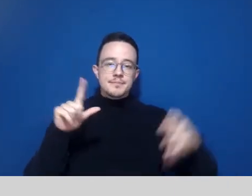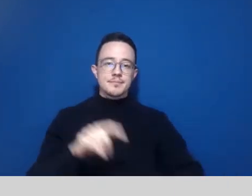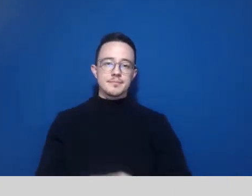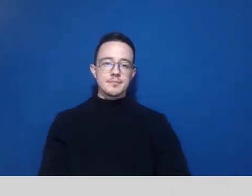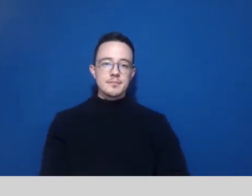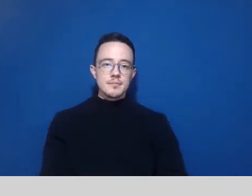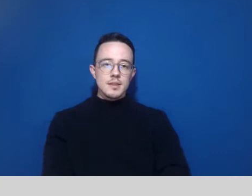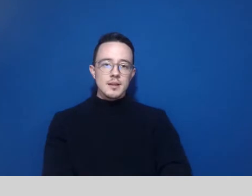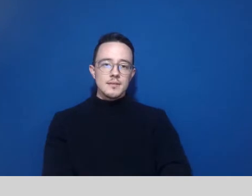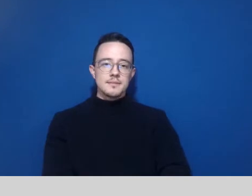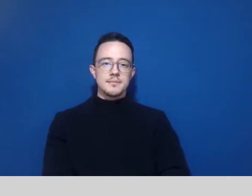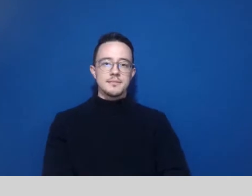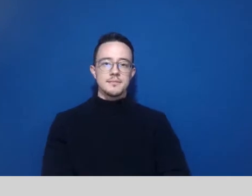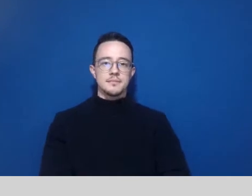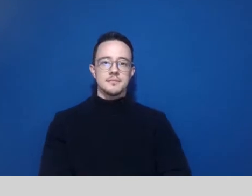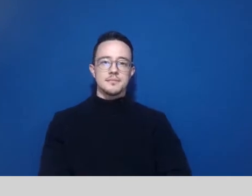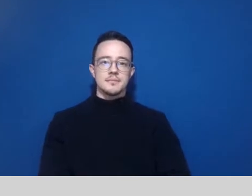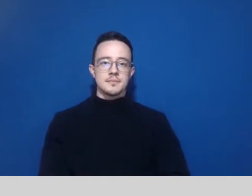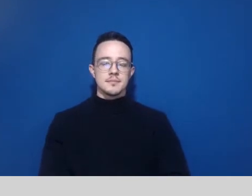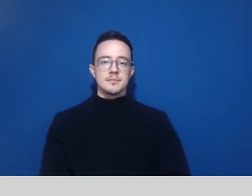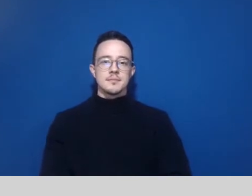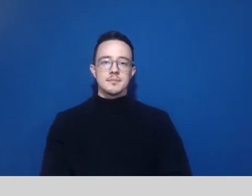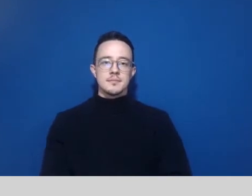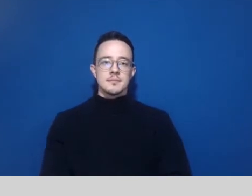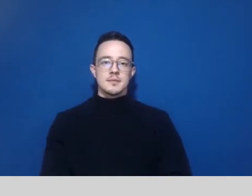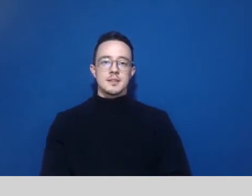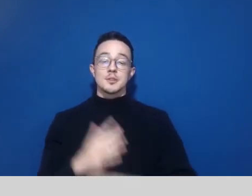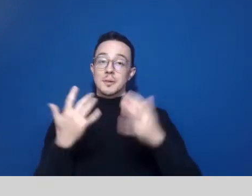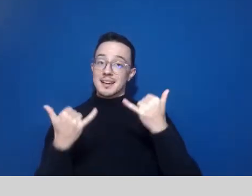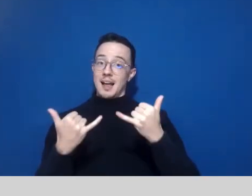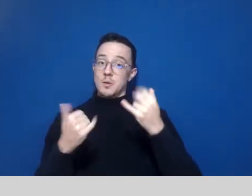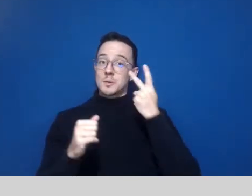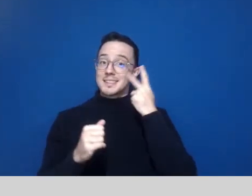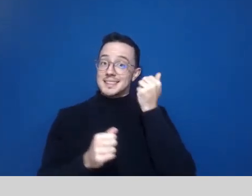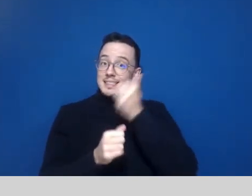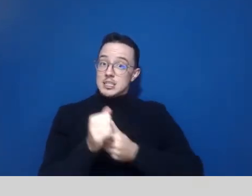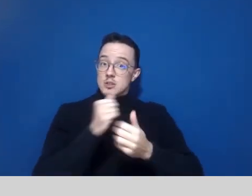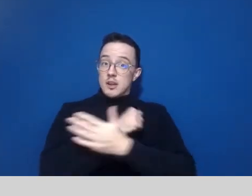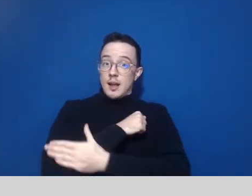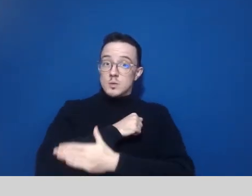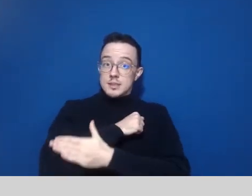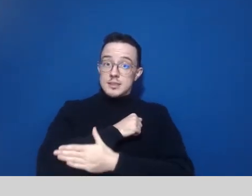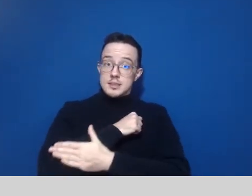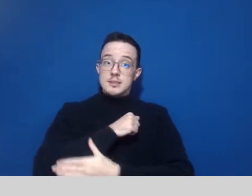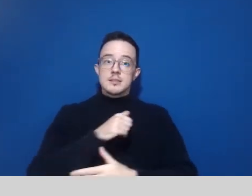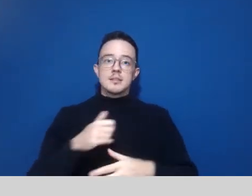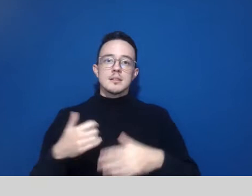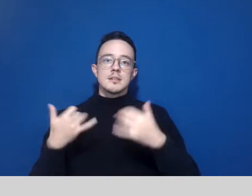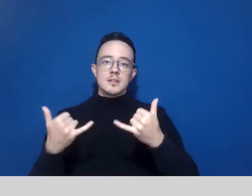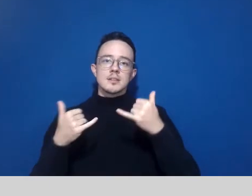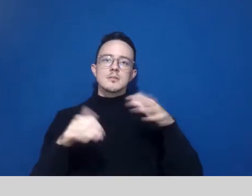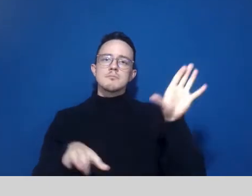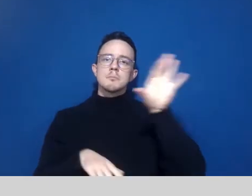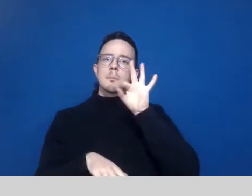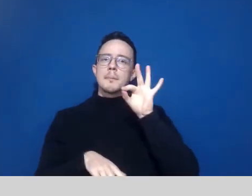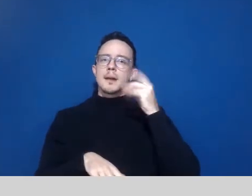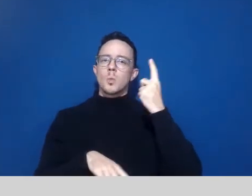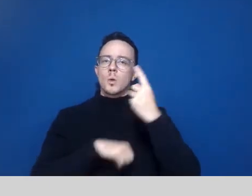And then Tennessee has 16,000 rows of which each county has a whole bunch. So let's look at Rutherford County in Tennessee.